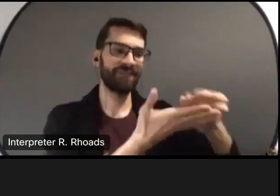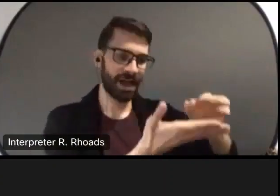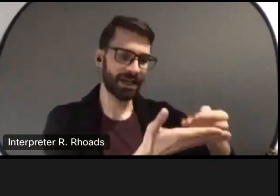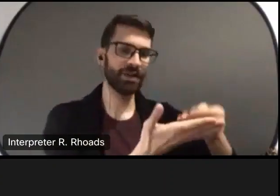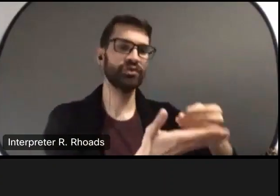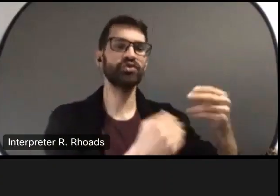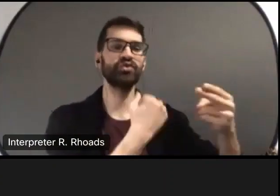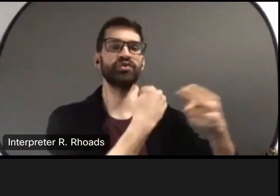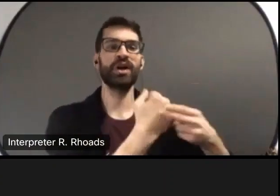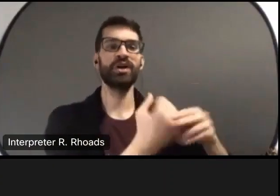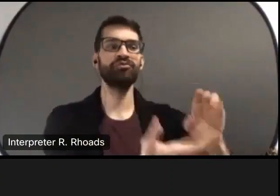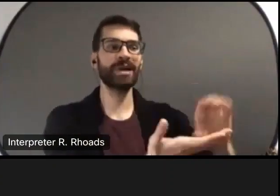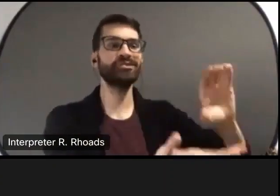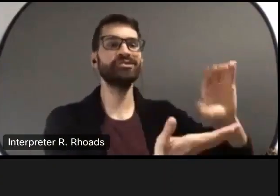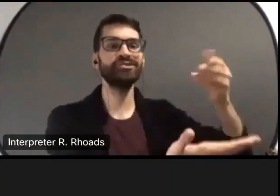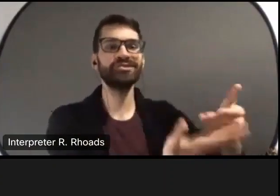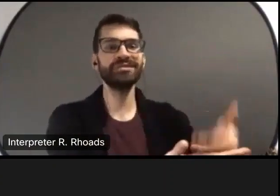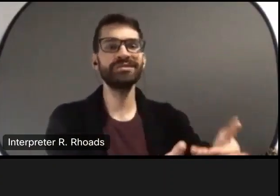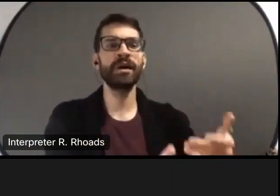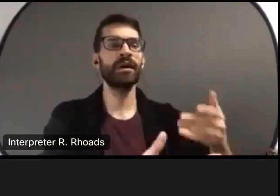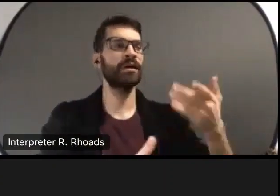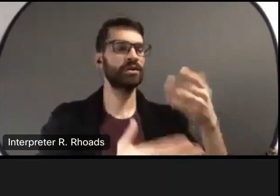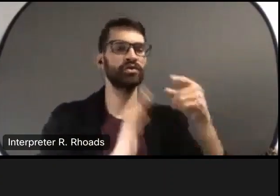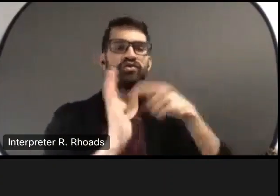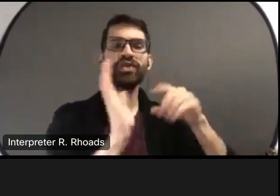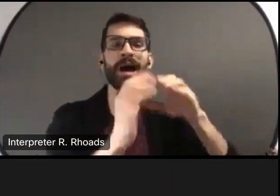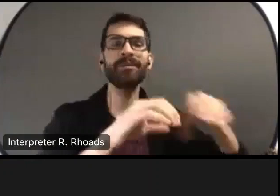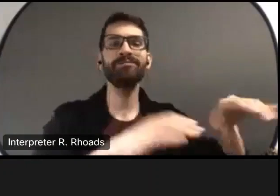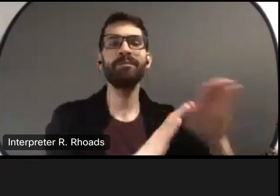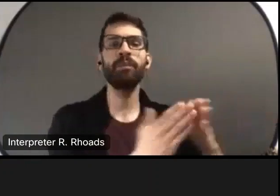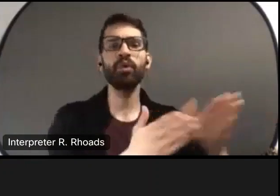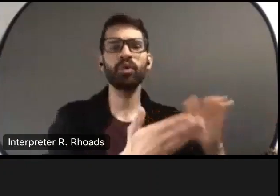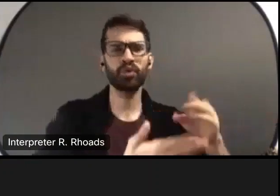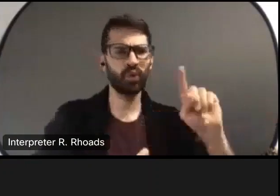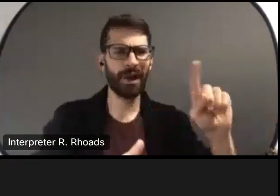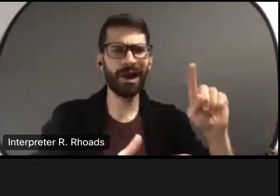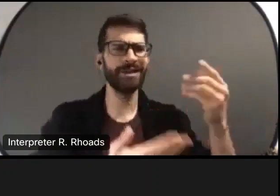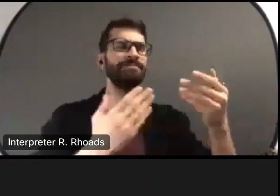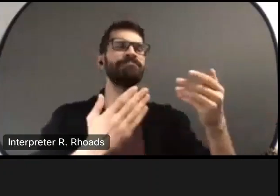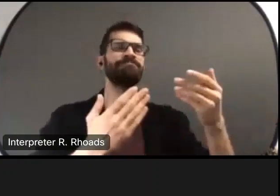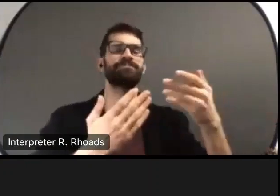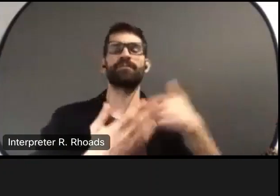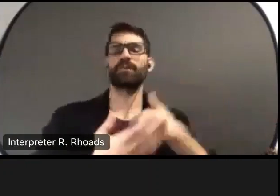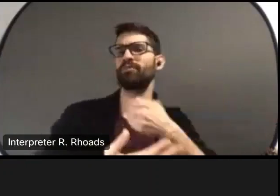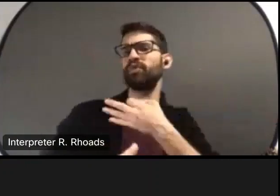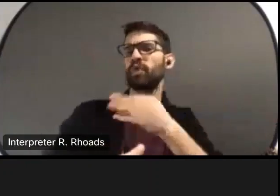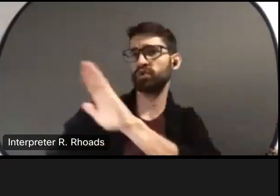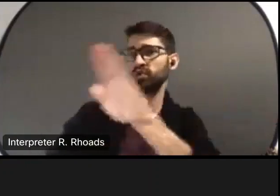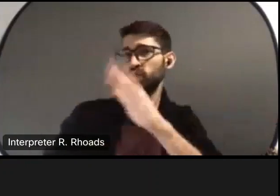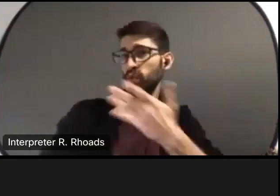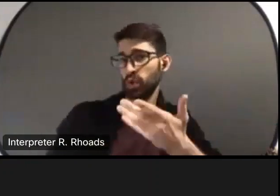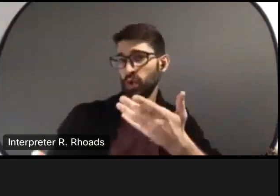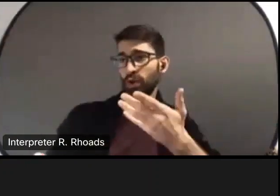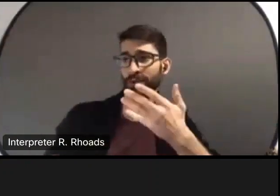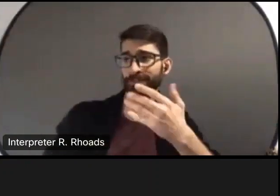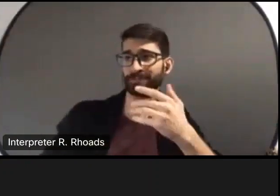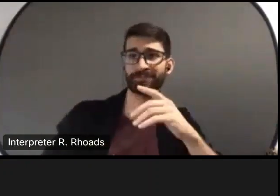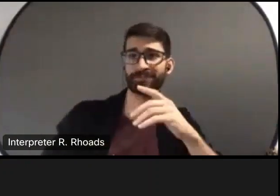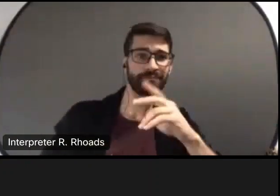But I'm curious as to what OANC's position is on that. Am I mistaken? Do we need an office?